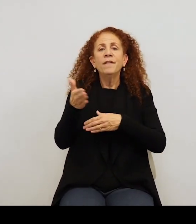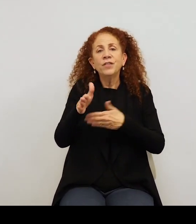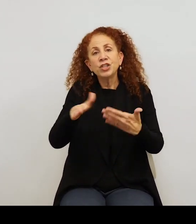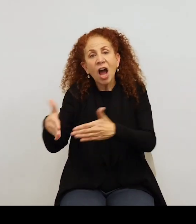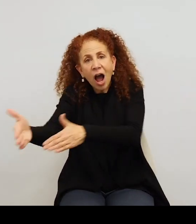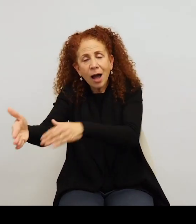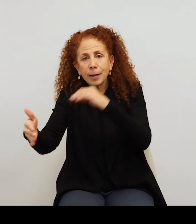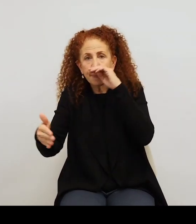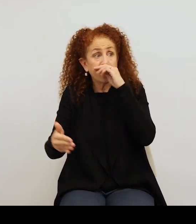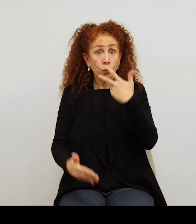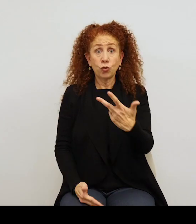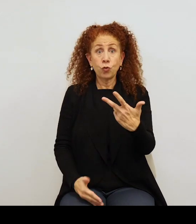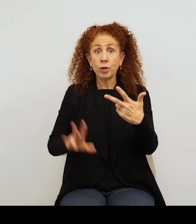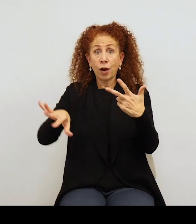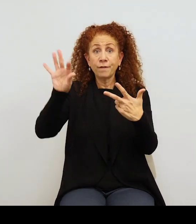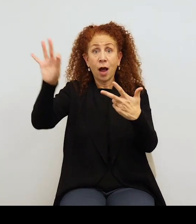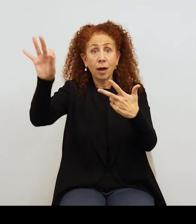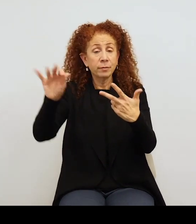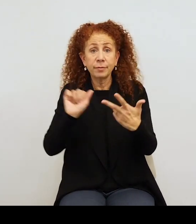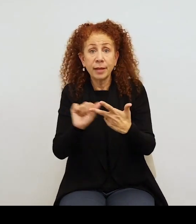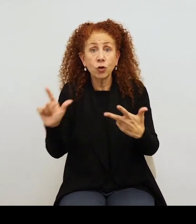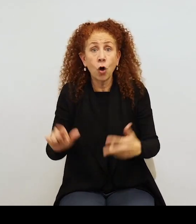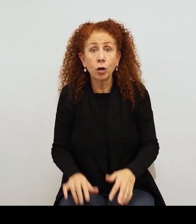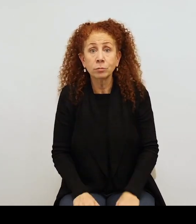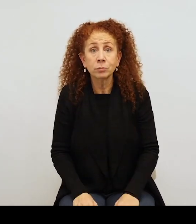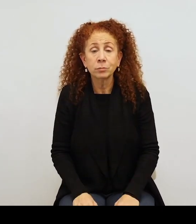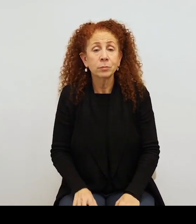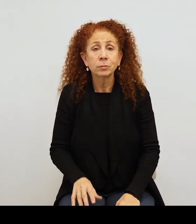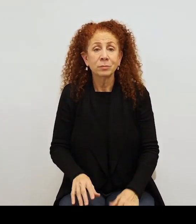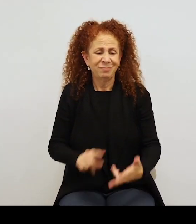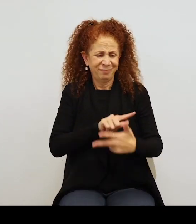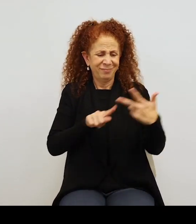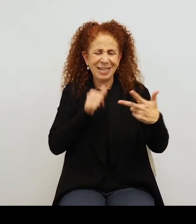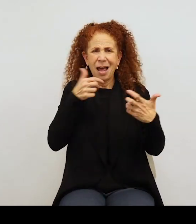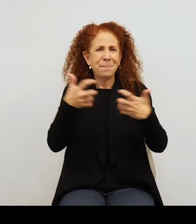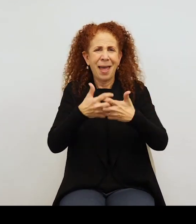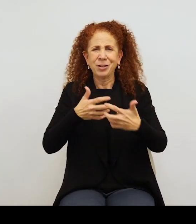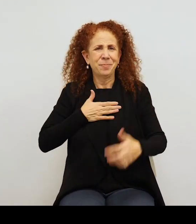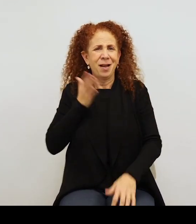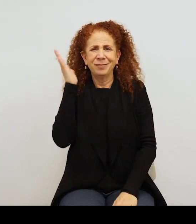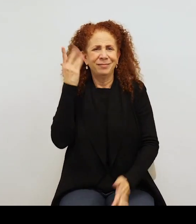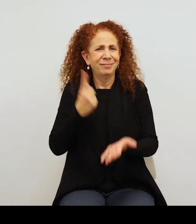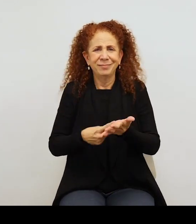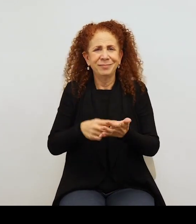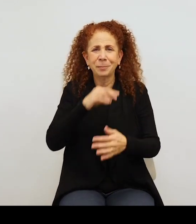So these are the three images that I had. And I thought none of them would really work for this mixed picture.